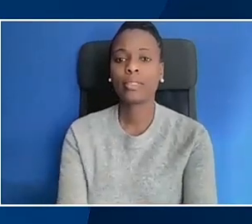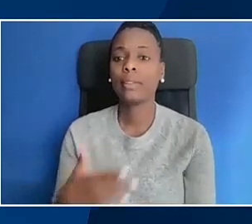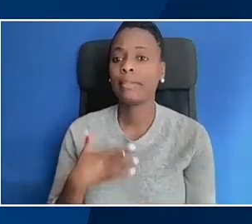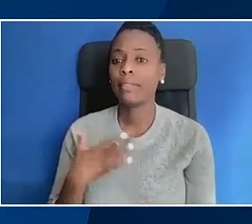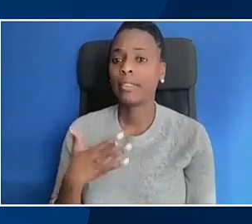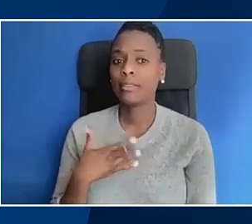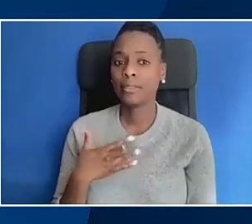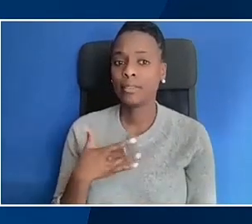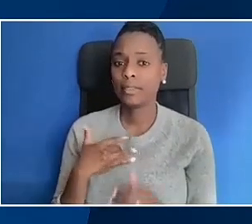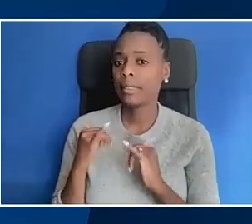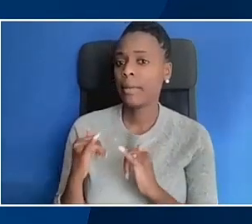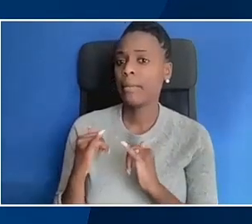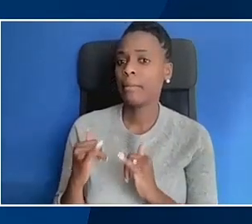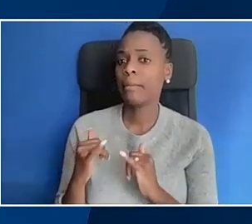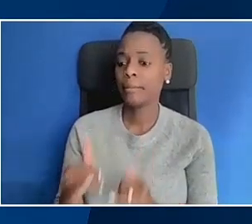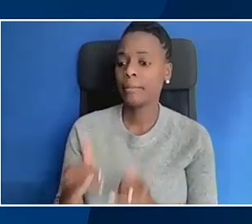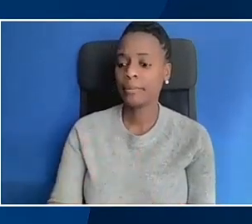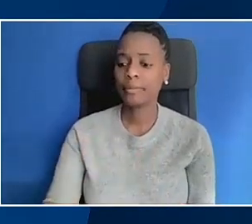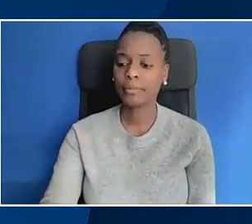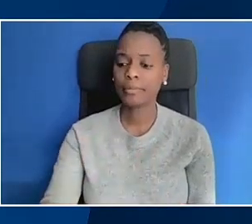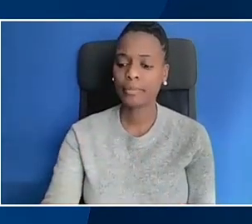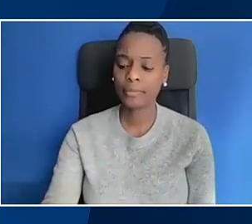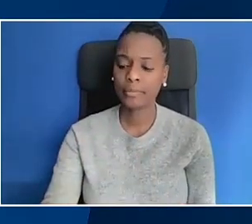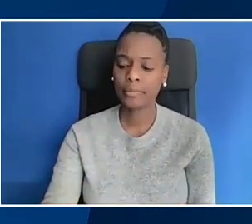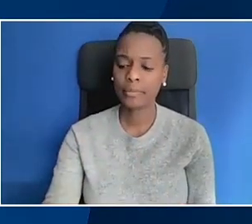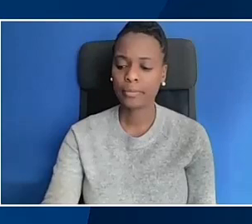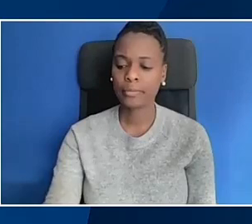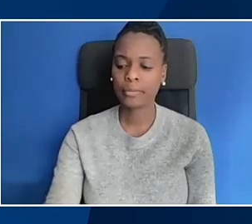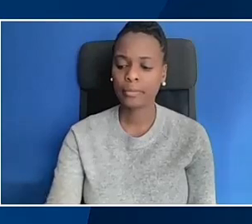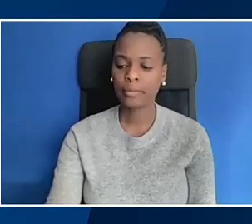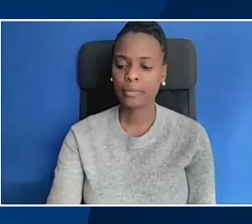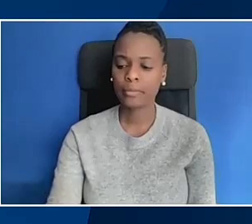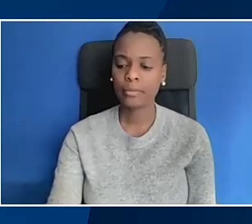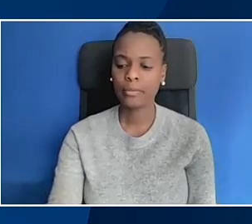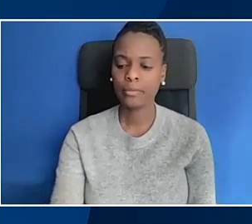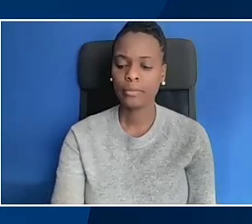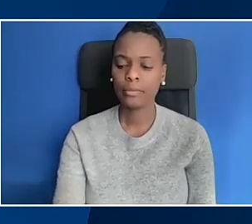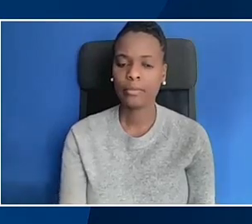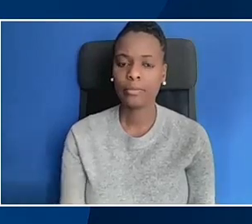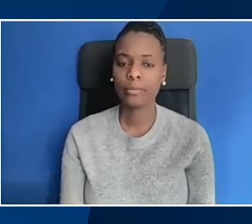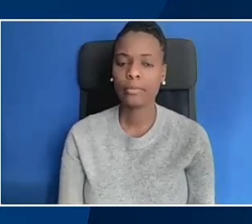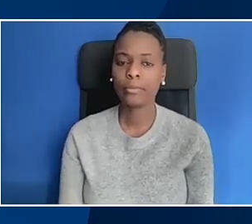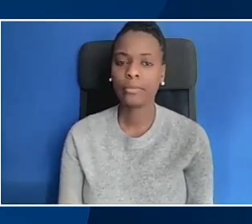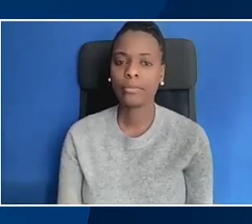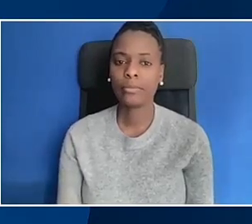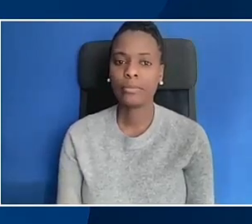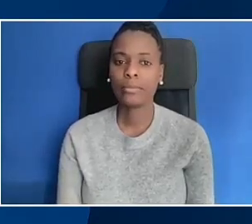I mean, would we love to welcome these students with open arms?